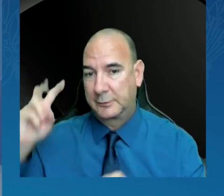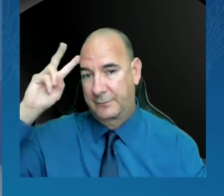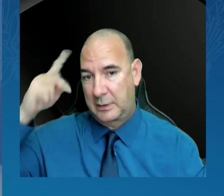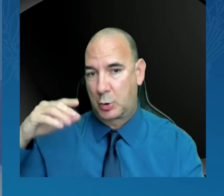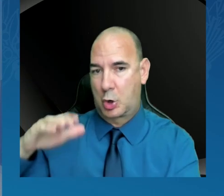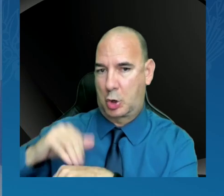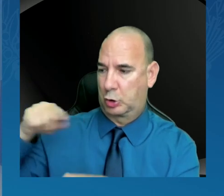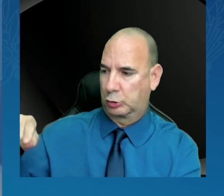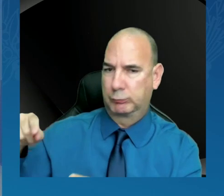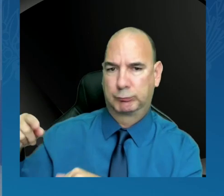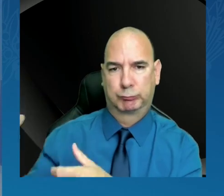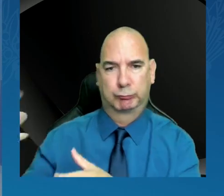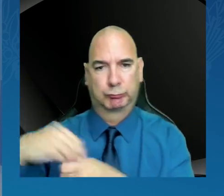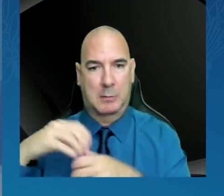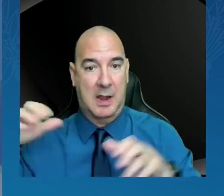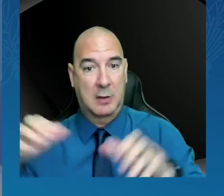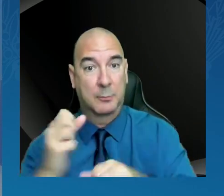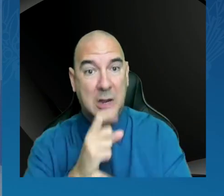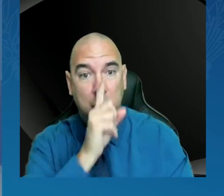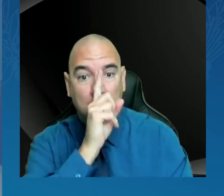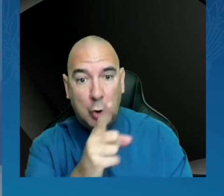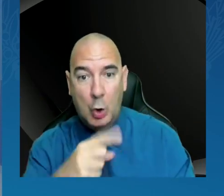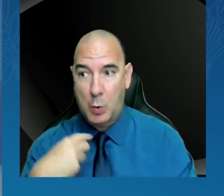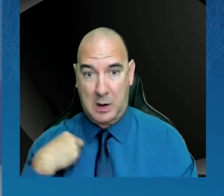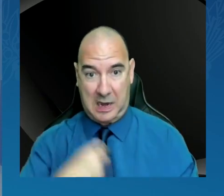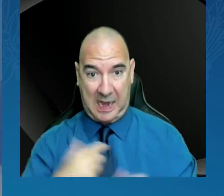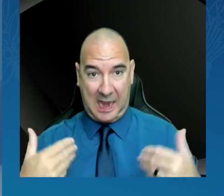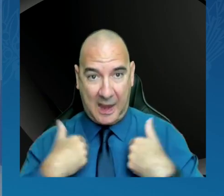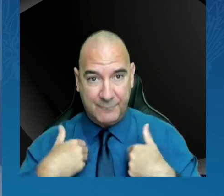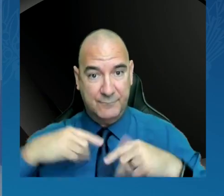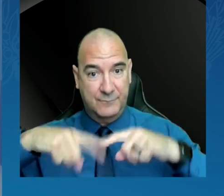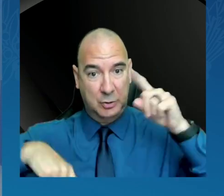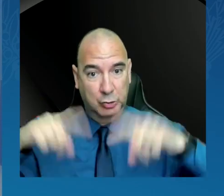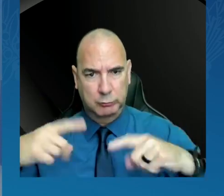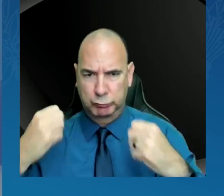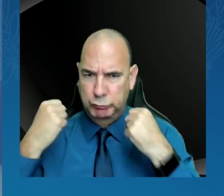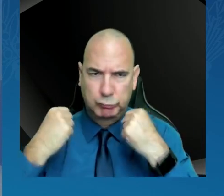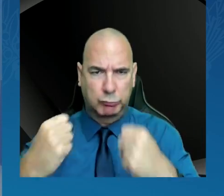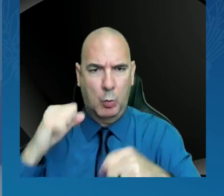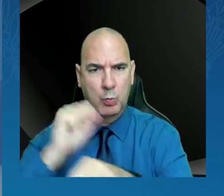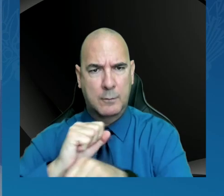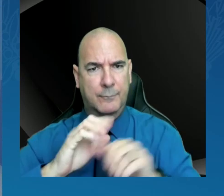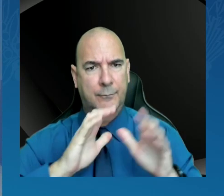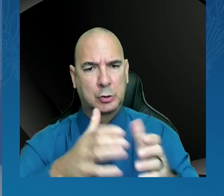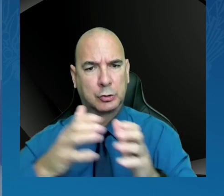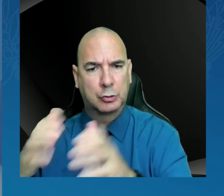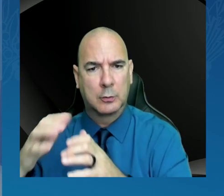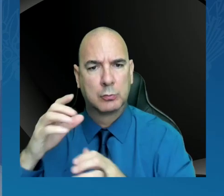that we have the diverse, strong workforce ready for the infrastructure jobs to come will highlight